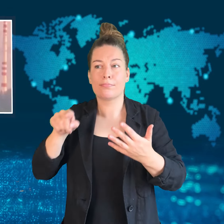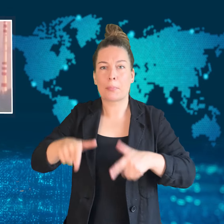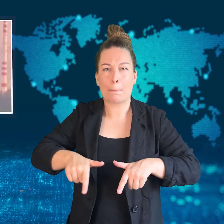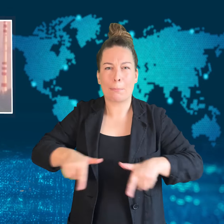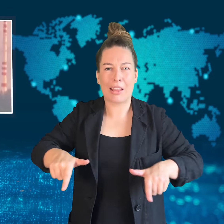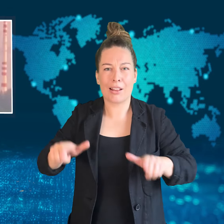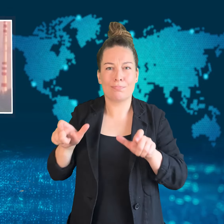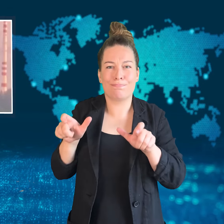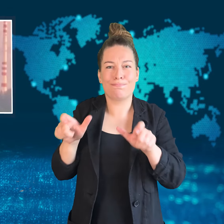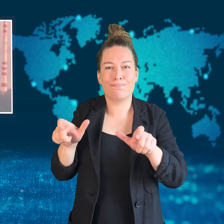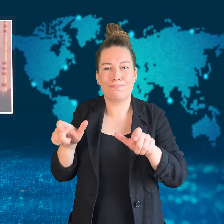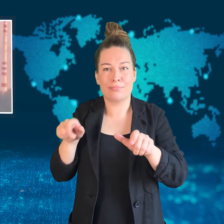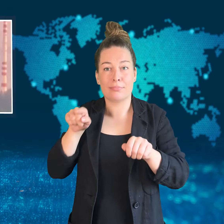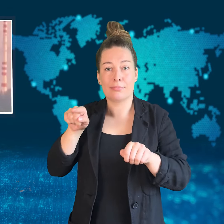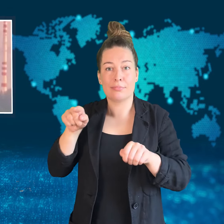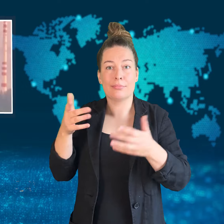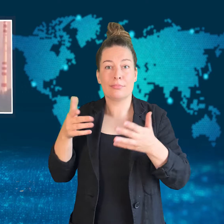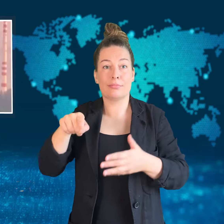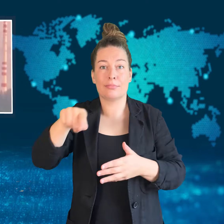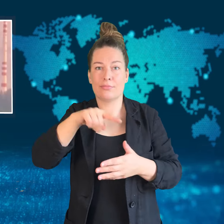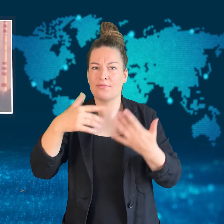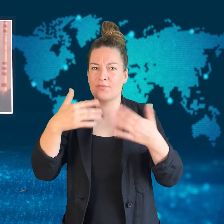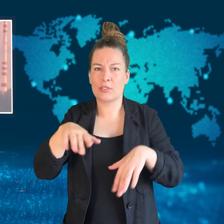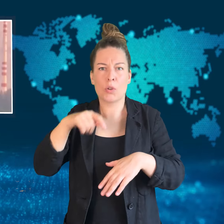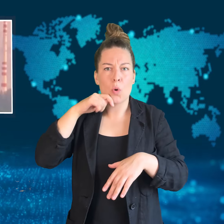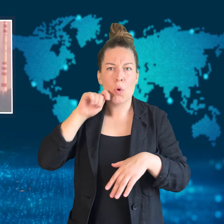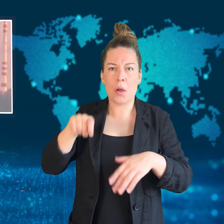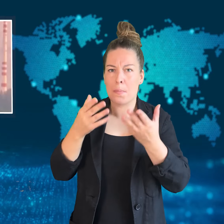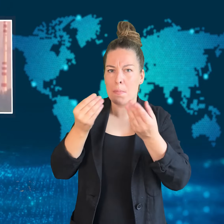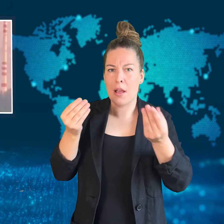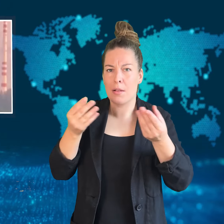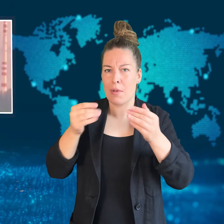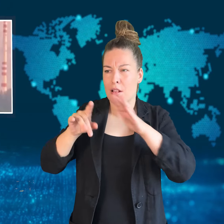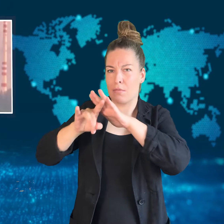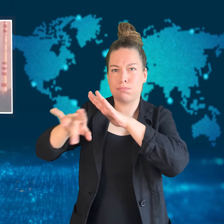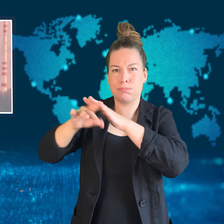The country's defense ministry reports that many Ukrainian drones had